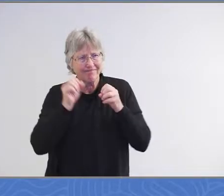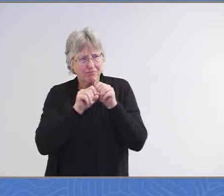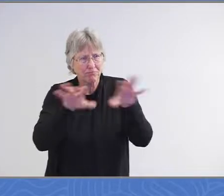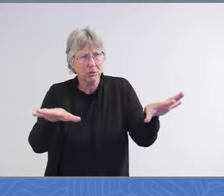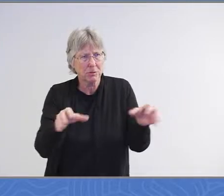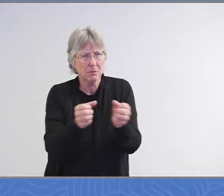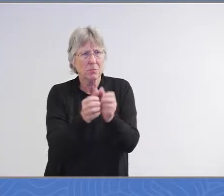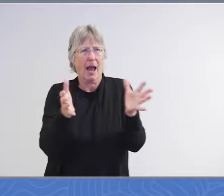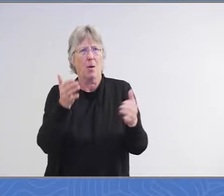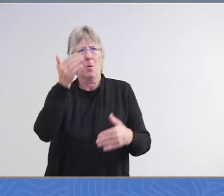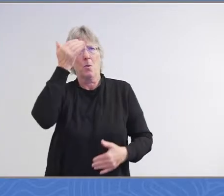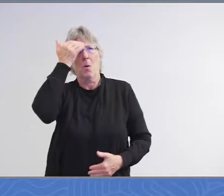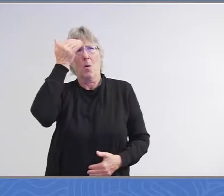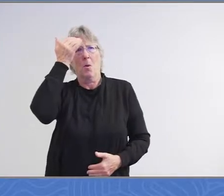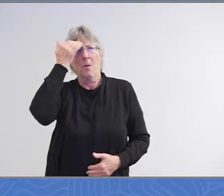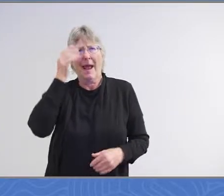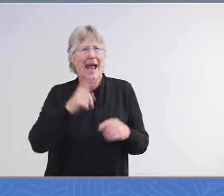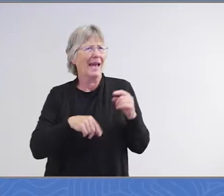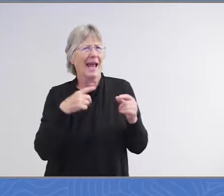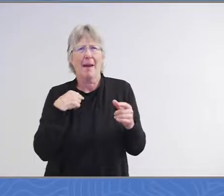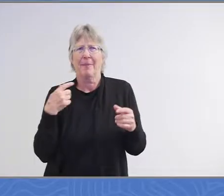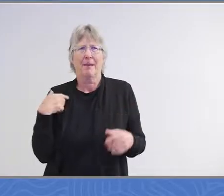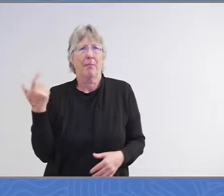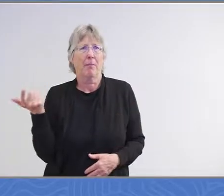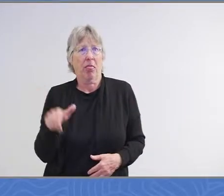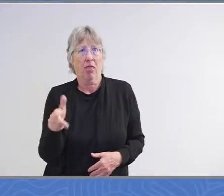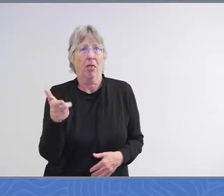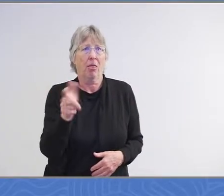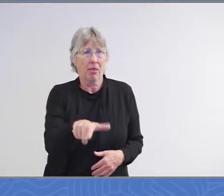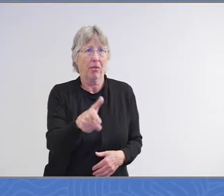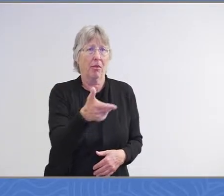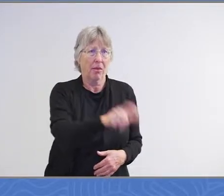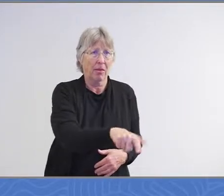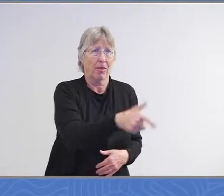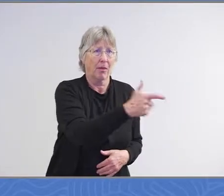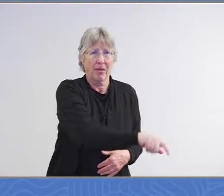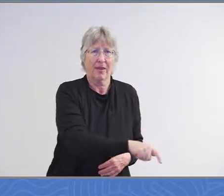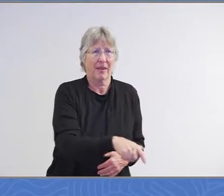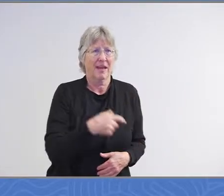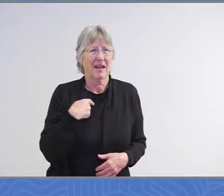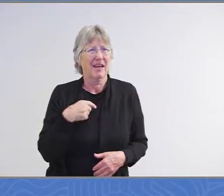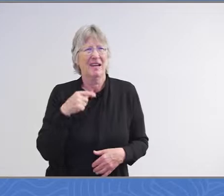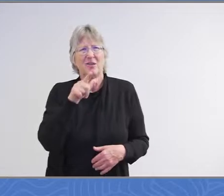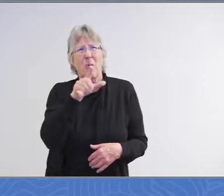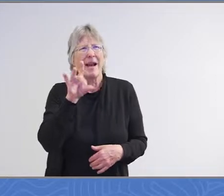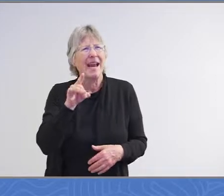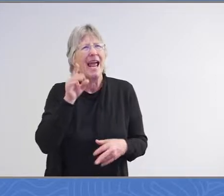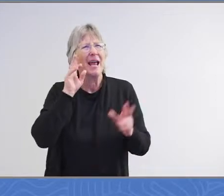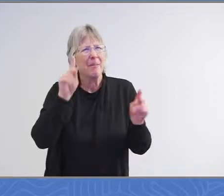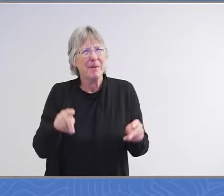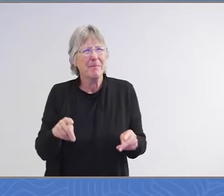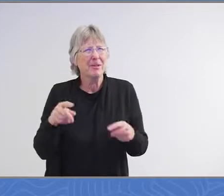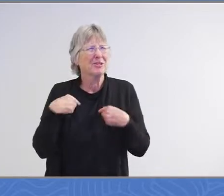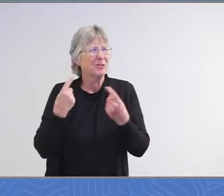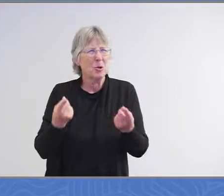I just can't imagine the domino effect with 28 people in a day's worth. I know that students learn best from in-person